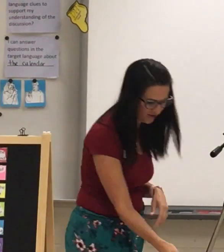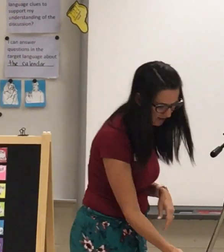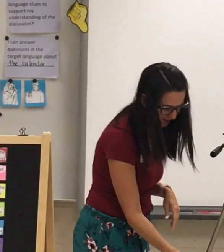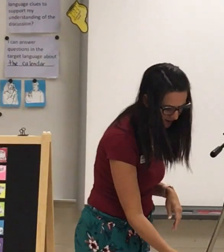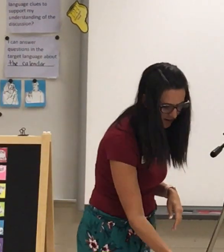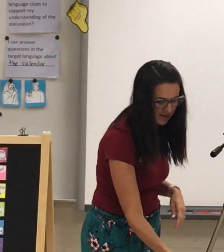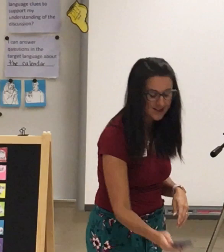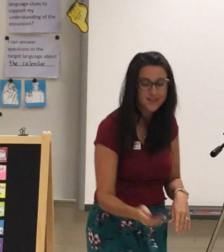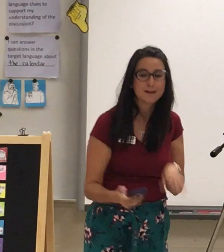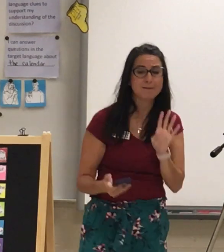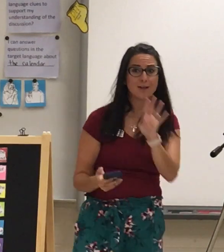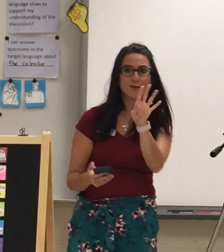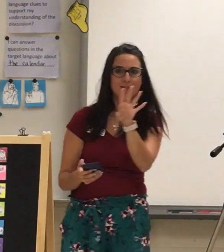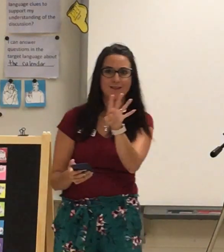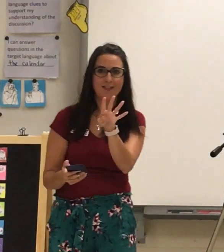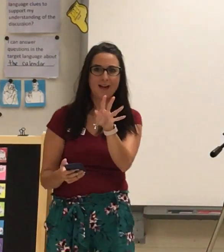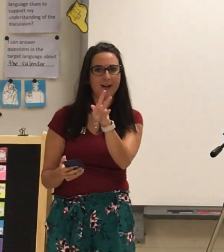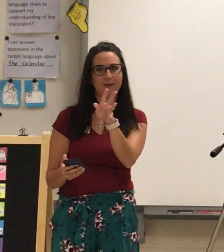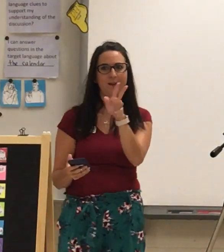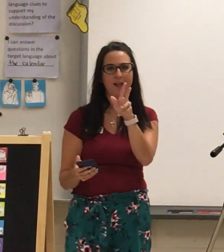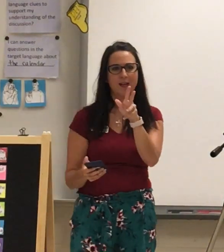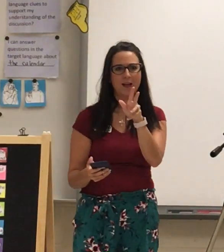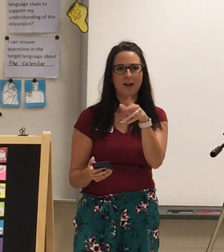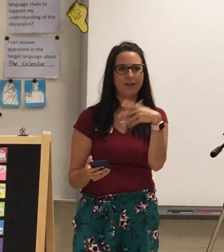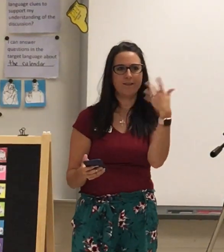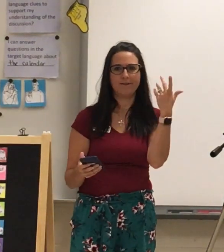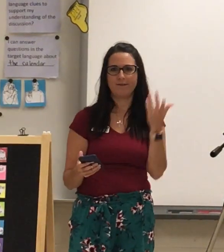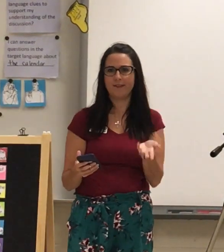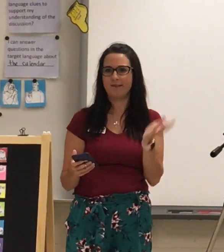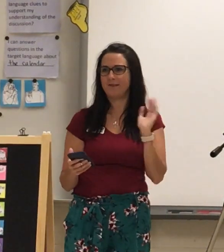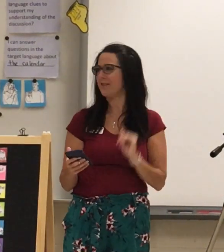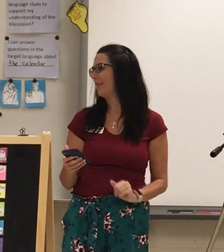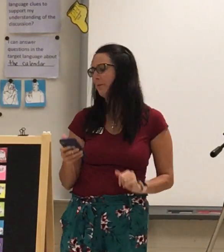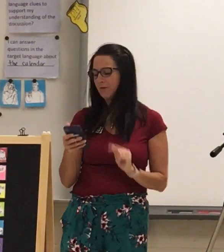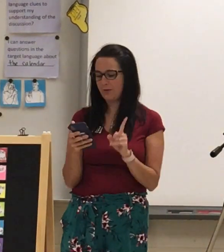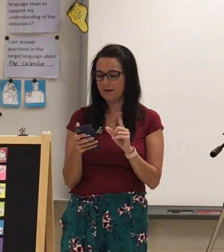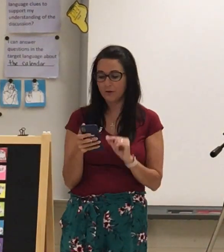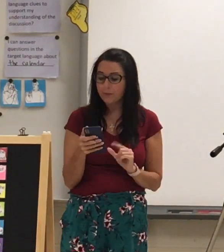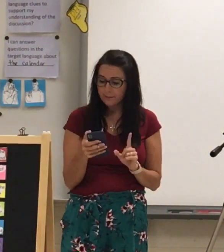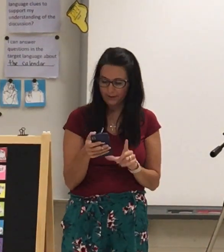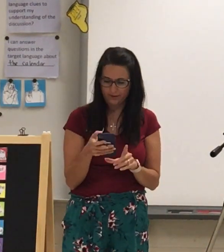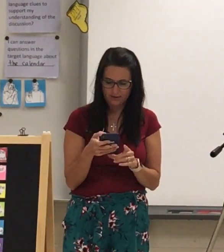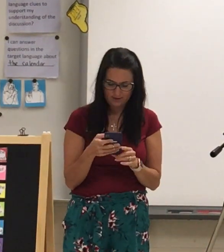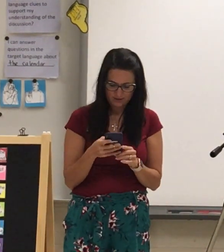Good question... see sometimes I use something like that and I don't realize you've never seen that before because I don't remember.